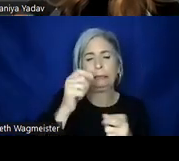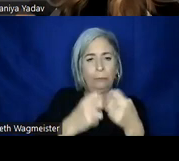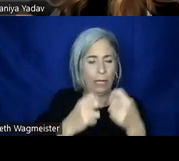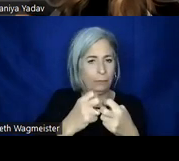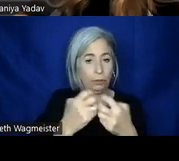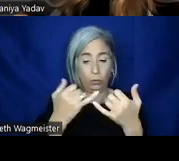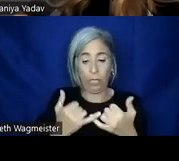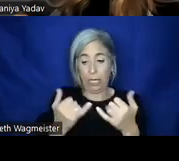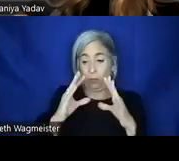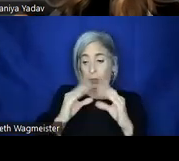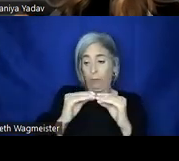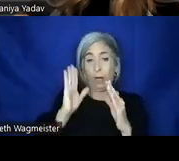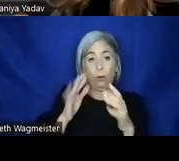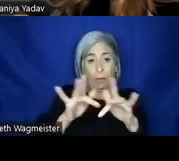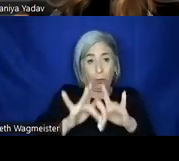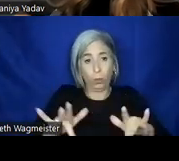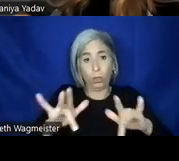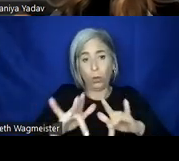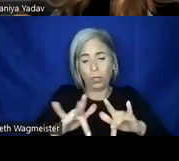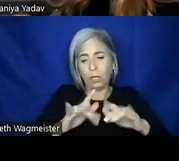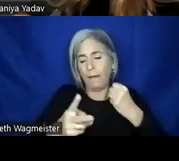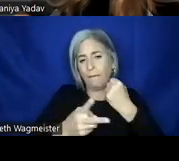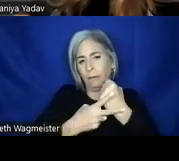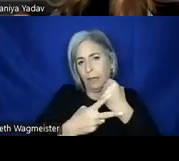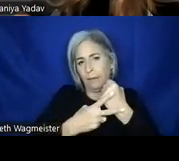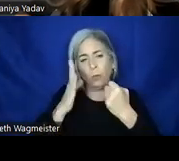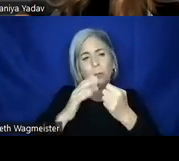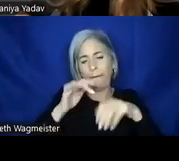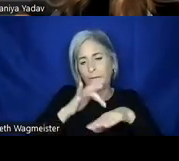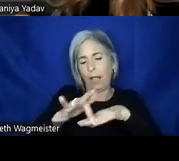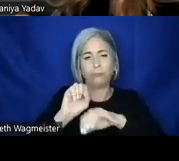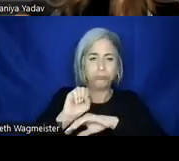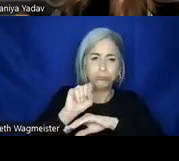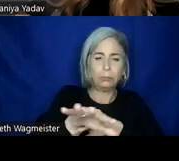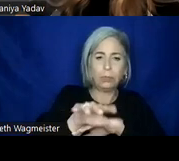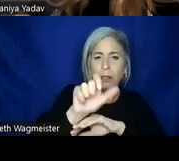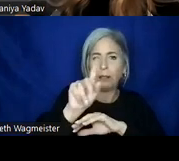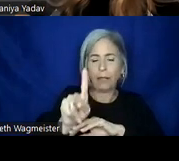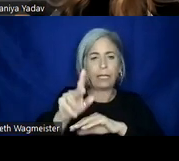recorded and available in our webinar archives. We will send out a copy of the recording and